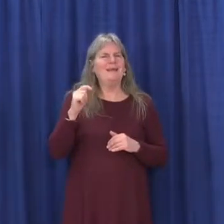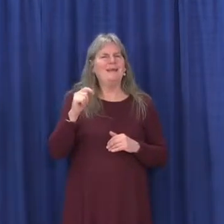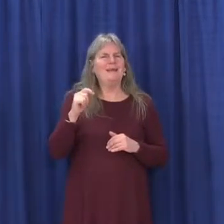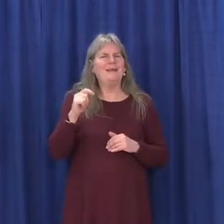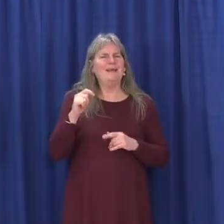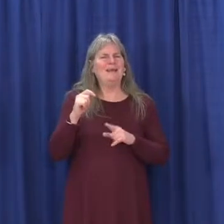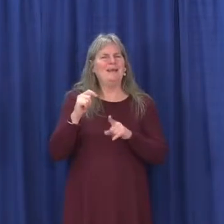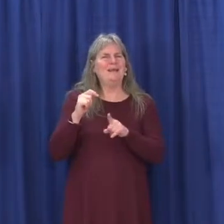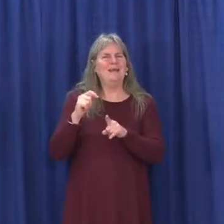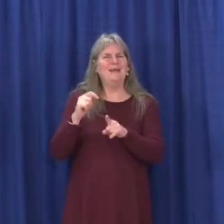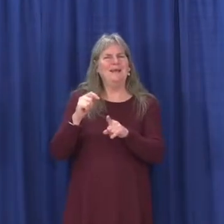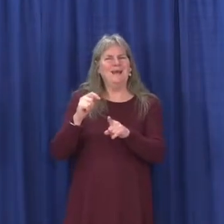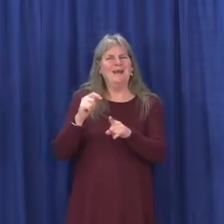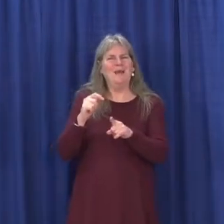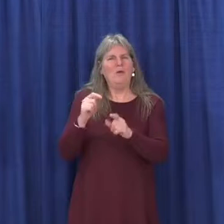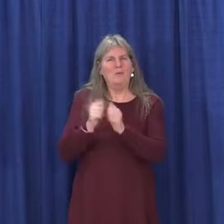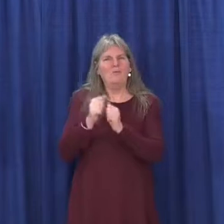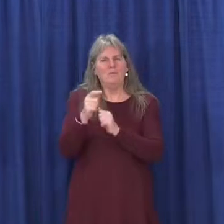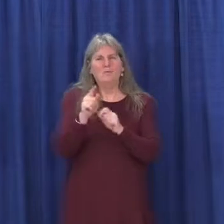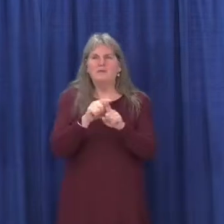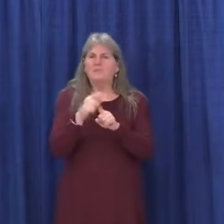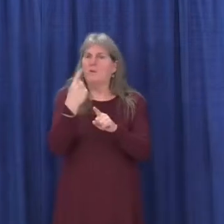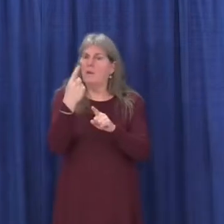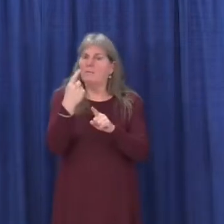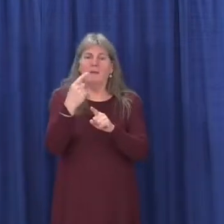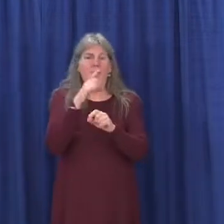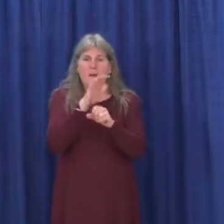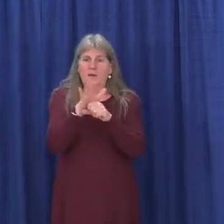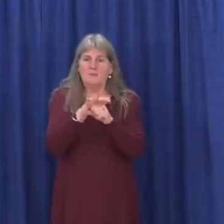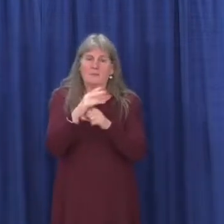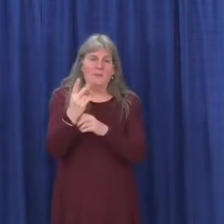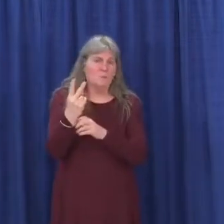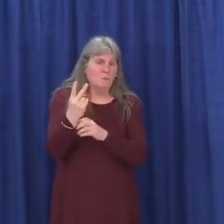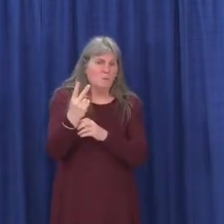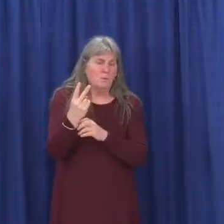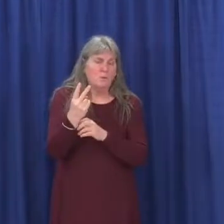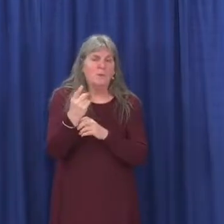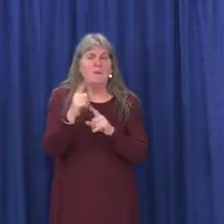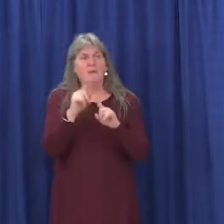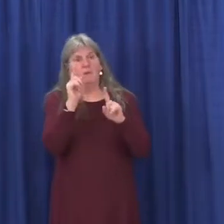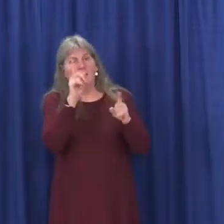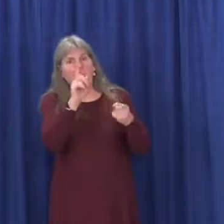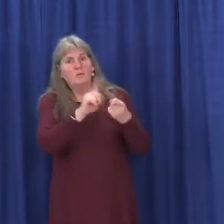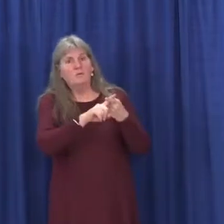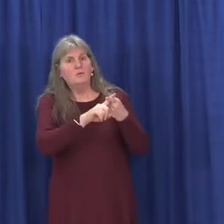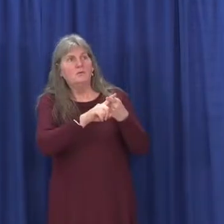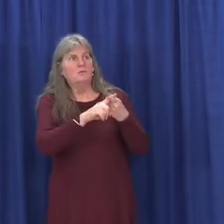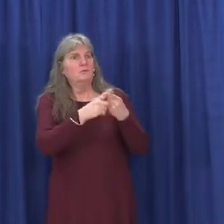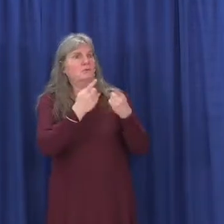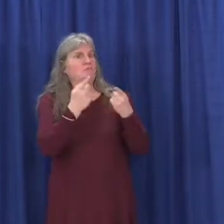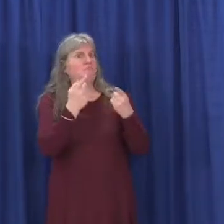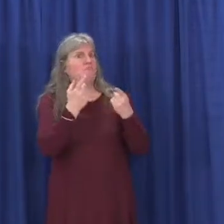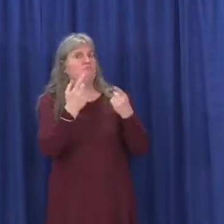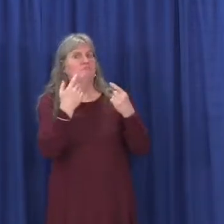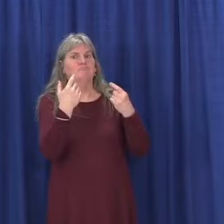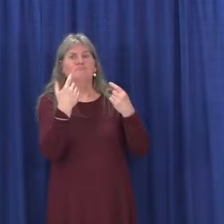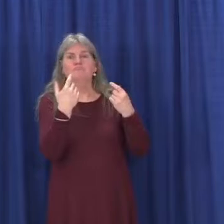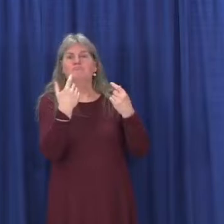So, also be prepared to seek medical attention if something occurs while you're using.